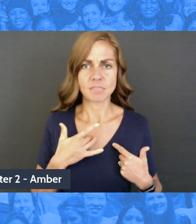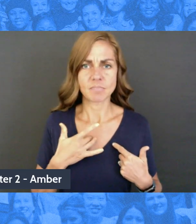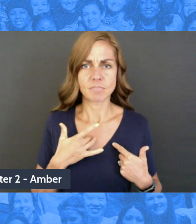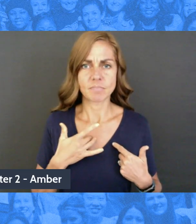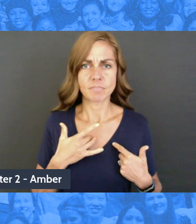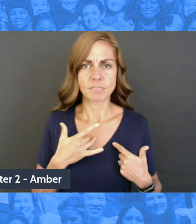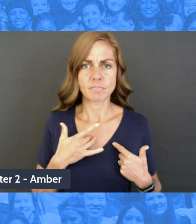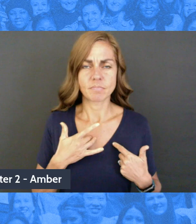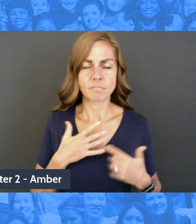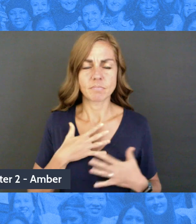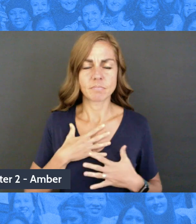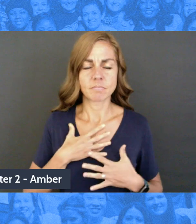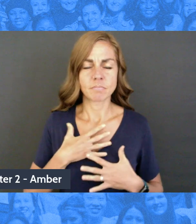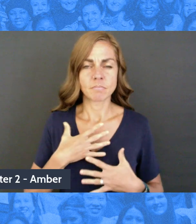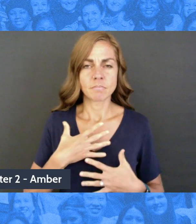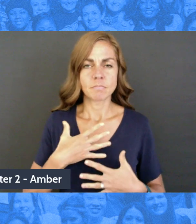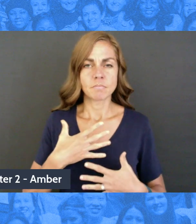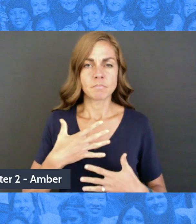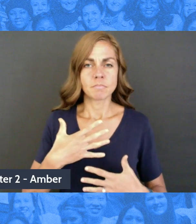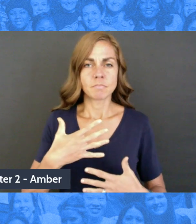And breathe as you notice.